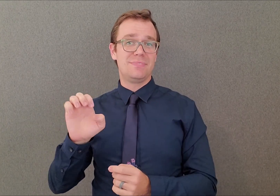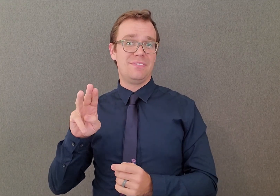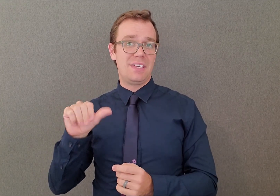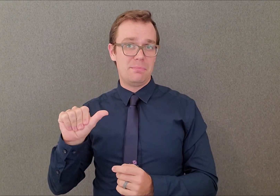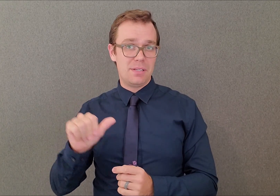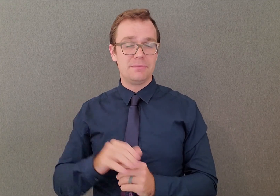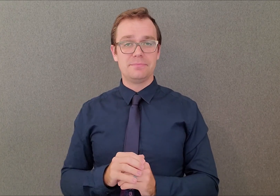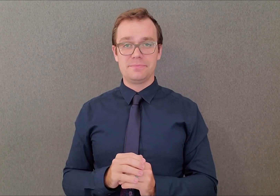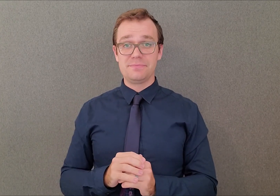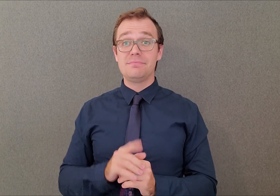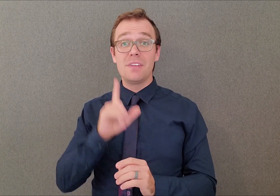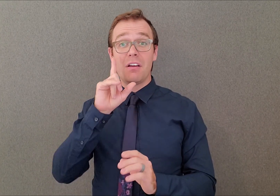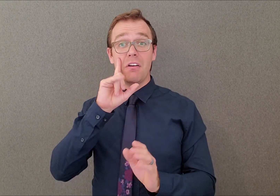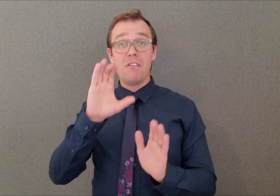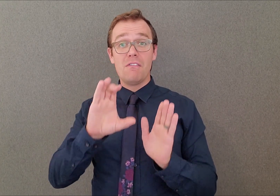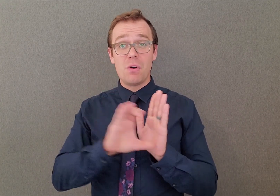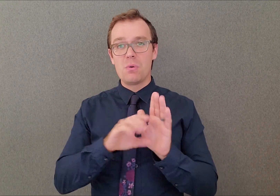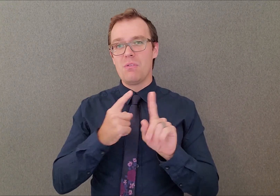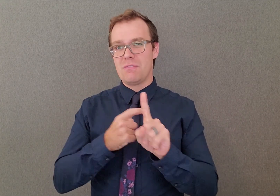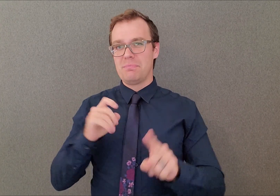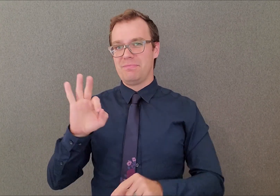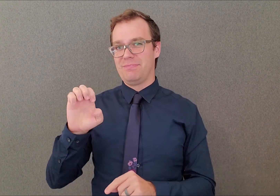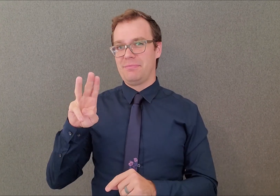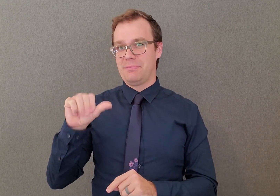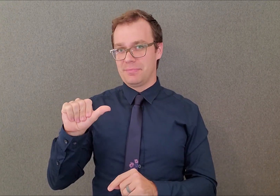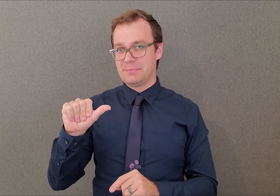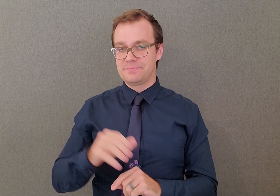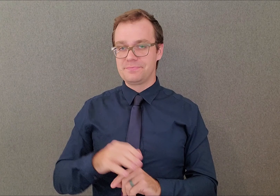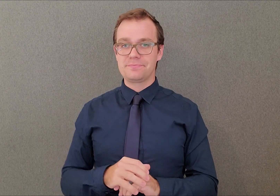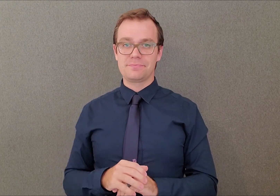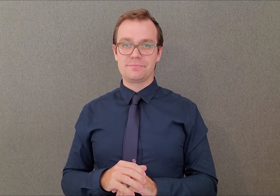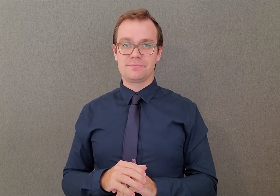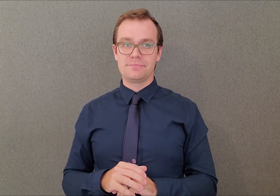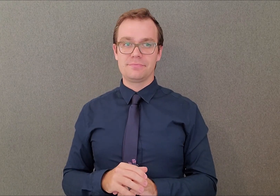Banner photo courtesy of FEMA/Win Henderson.